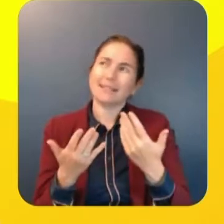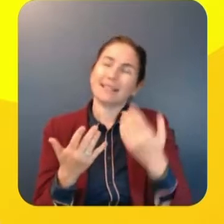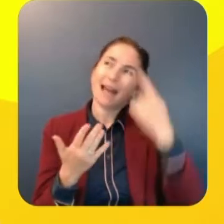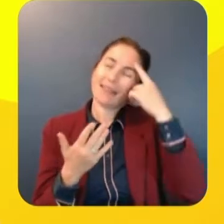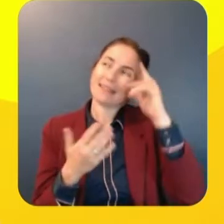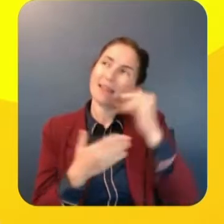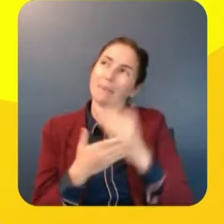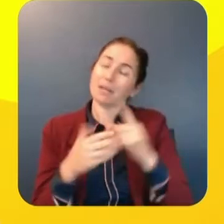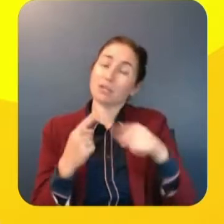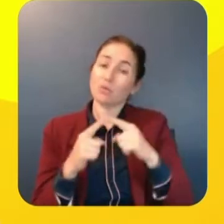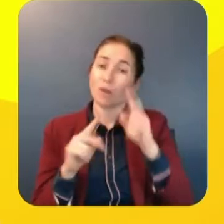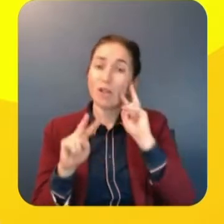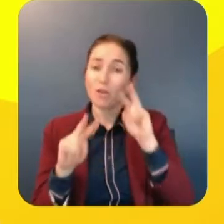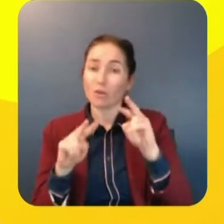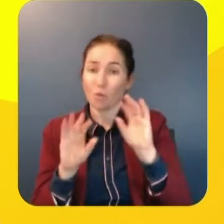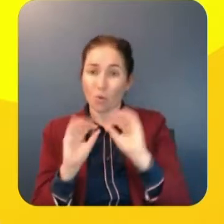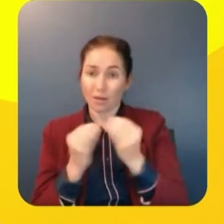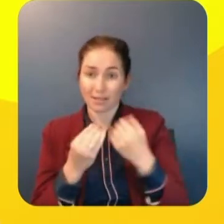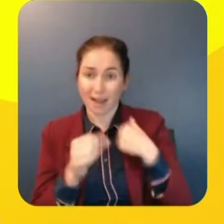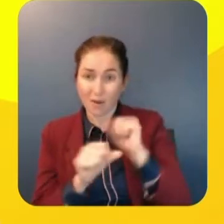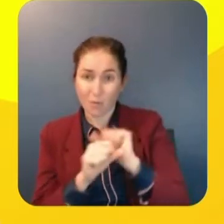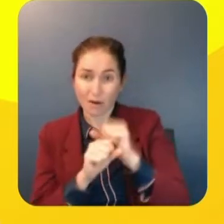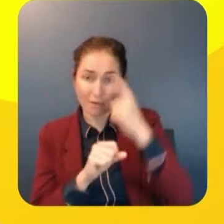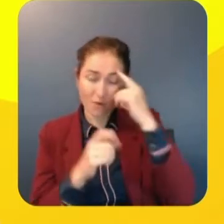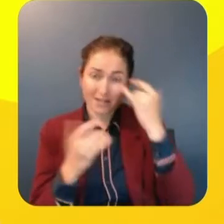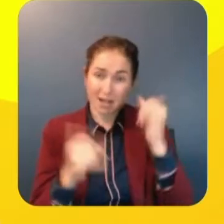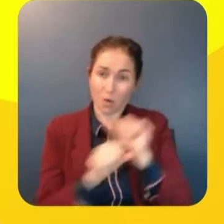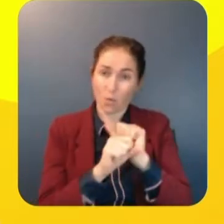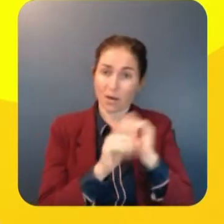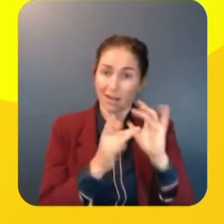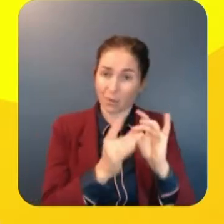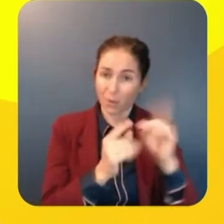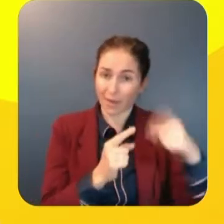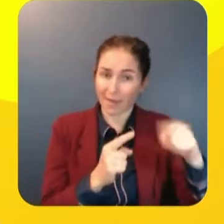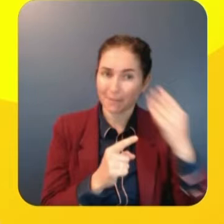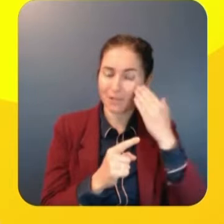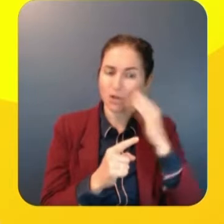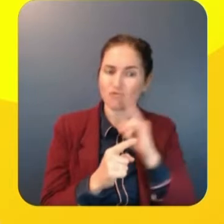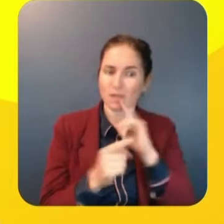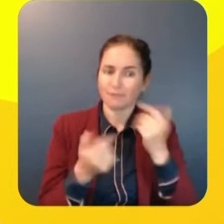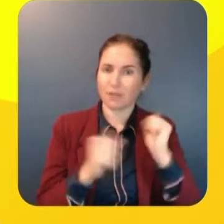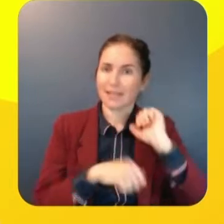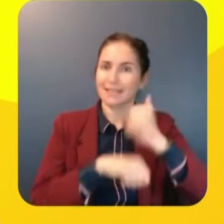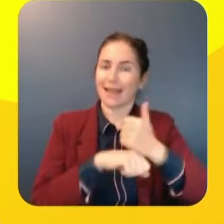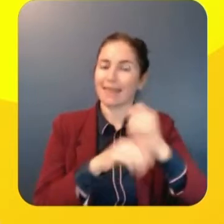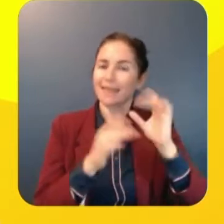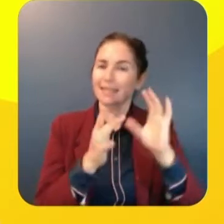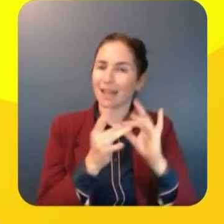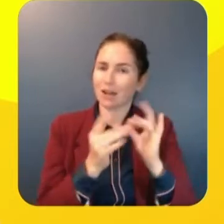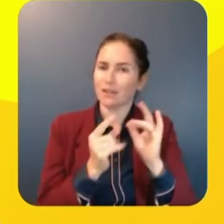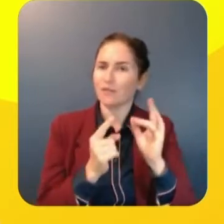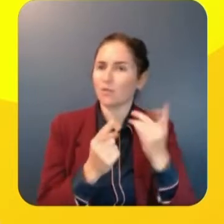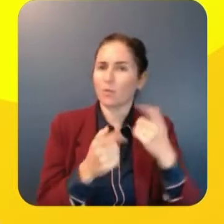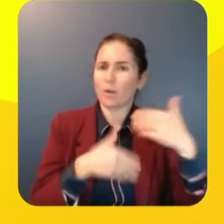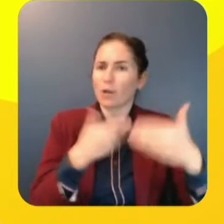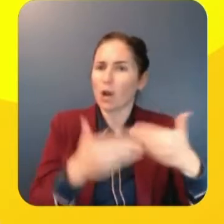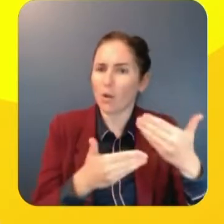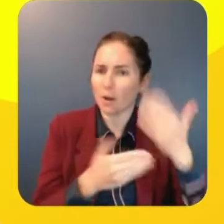that I've worked for and I'm currently working with, is that piece of kind of really setting the narrative of where are we going, why we're doing it and how do we take our leaders